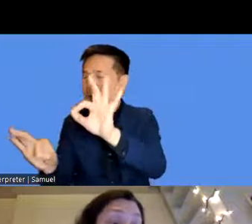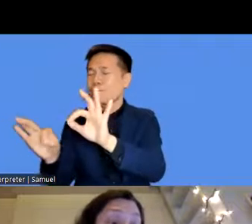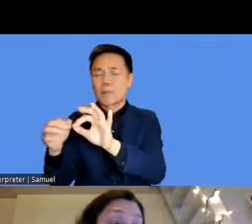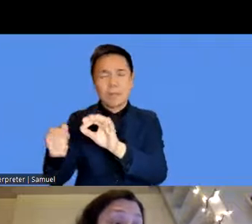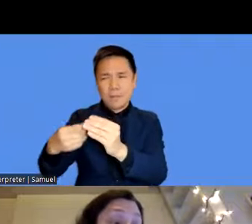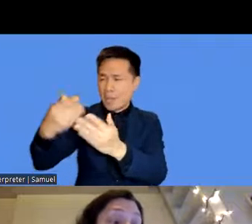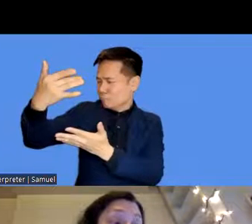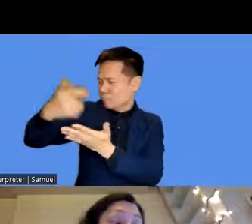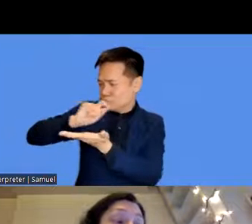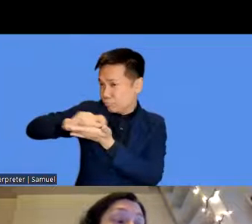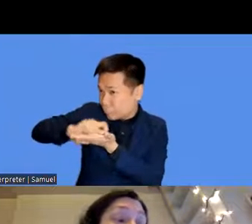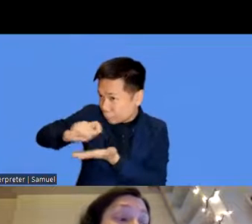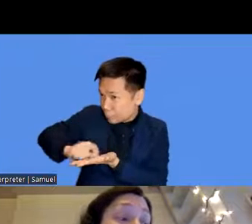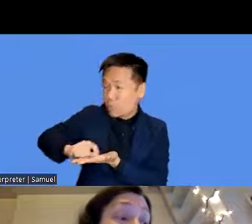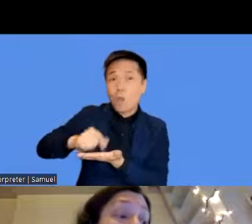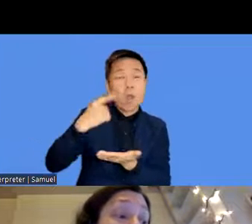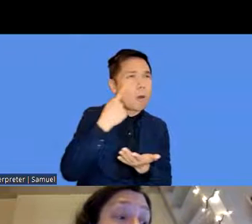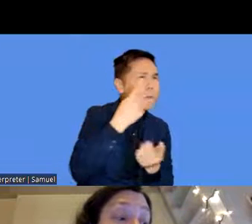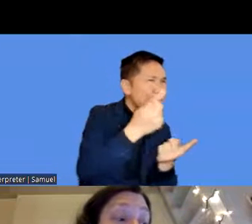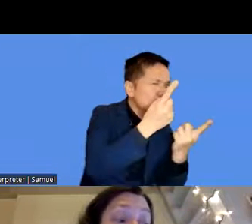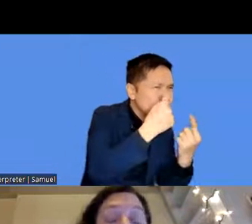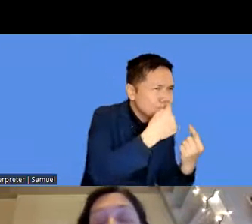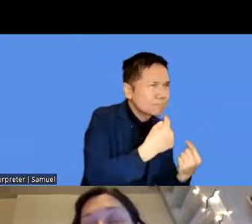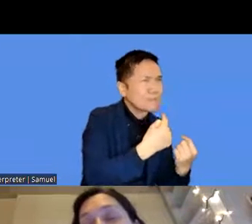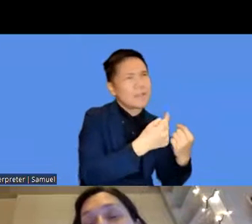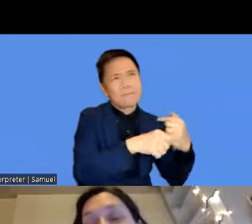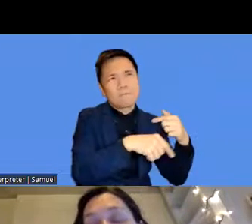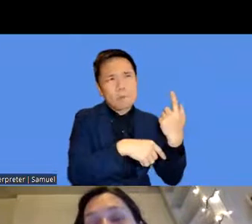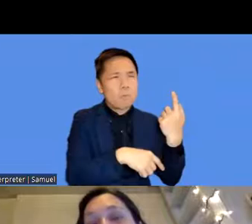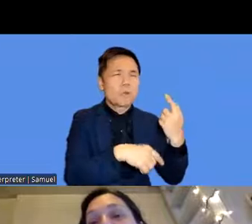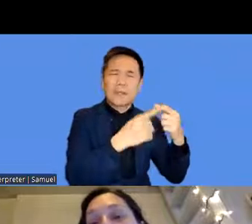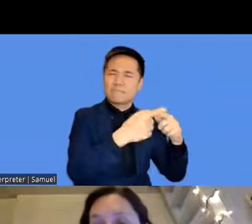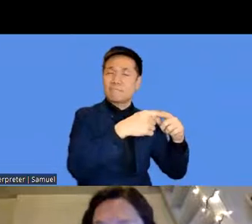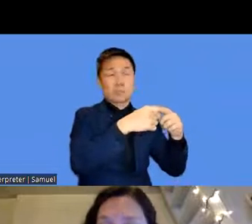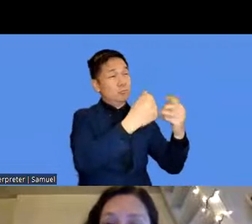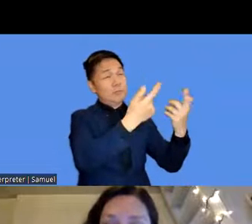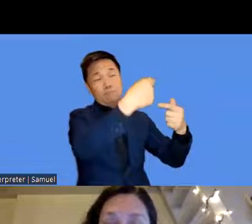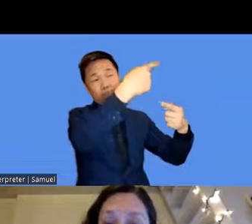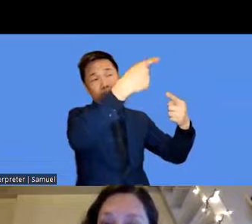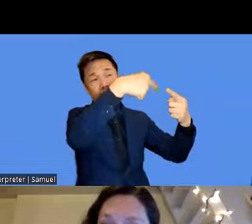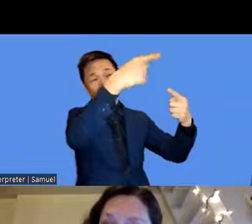It's important to note that citizen generated data are not intended to replace official